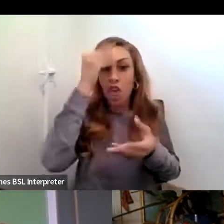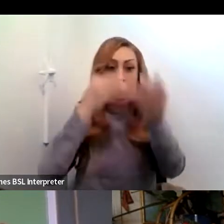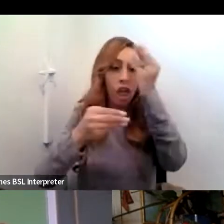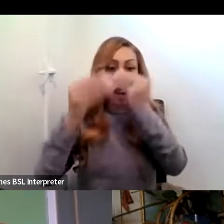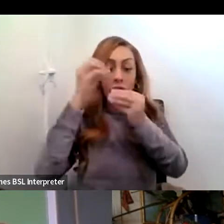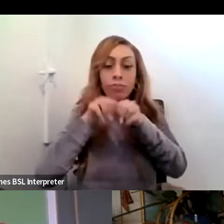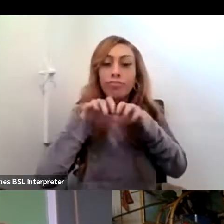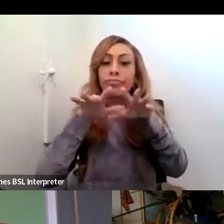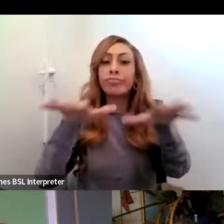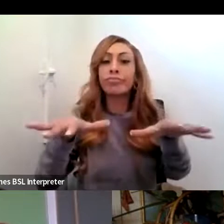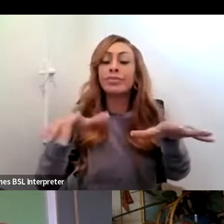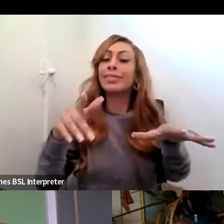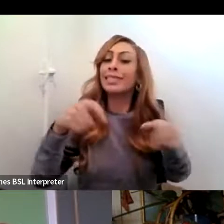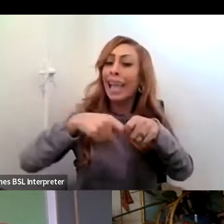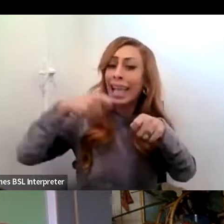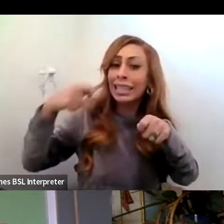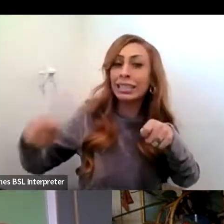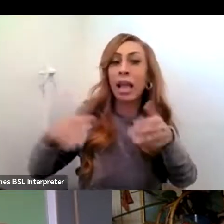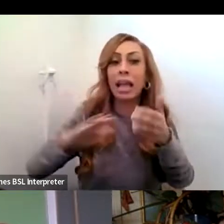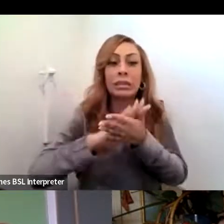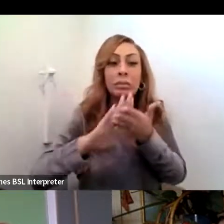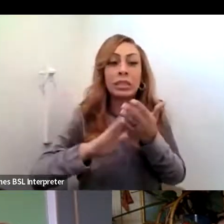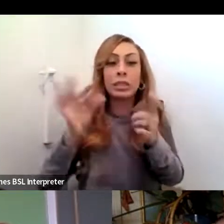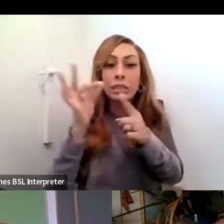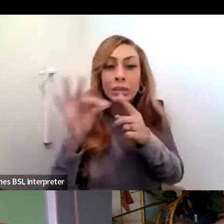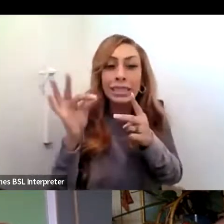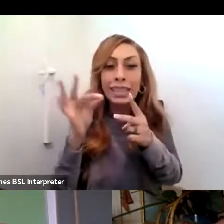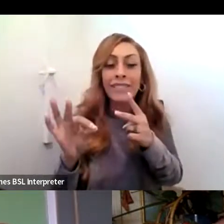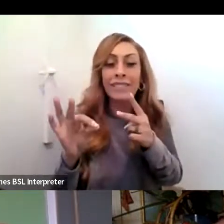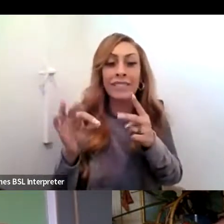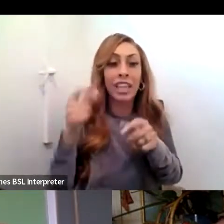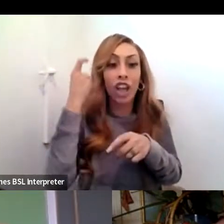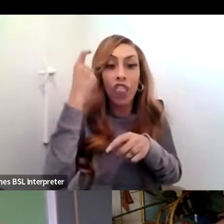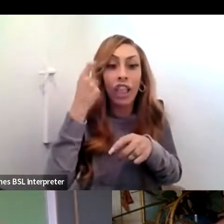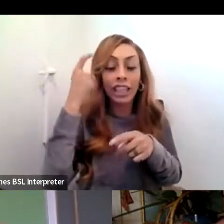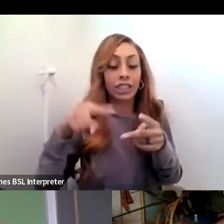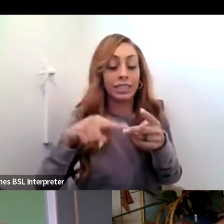Can I ask you to expand a bit on that specifically, the logistics and the resources that were needed?